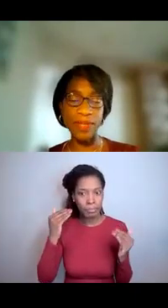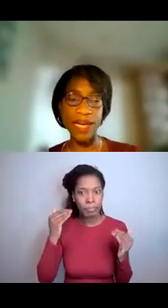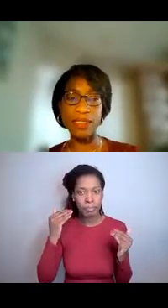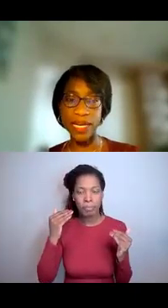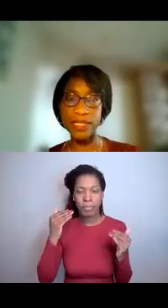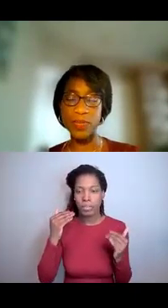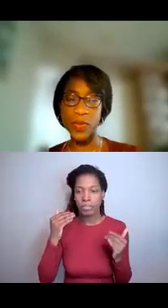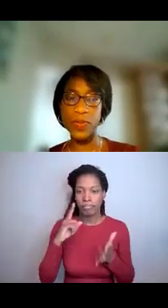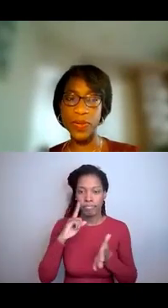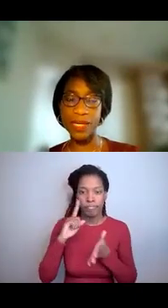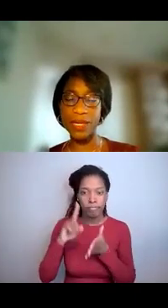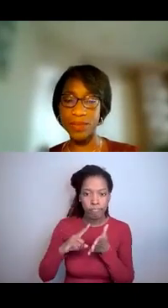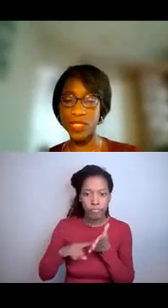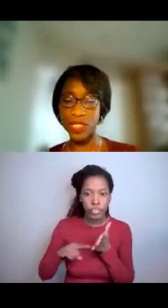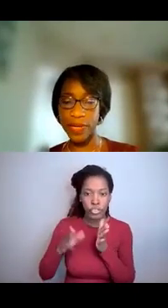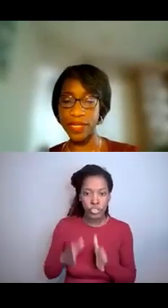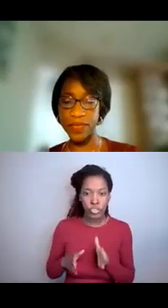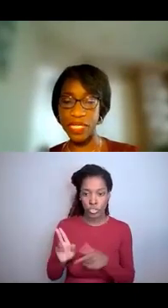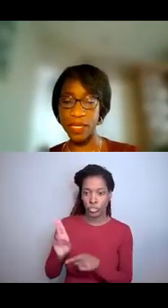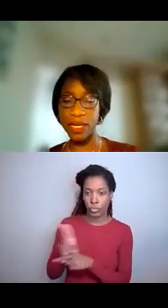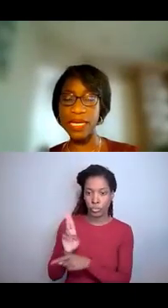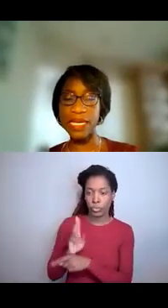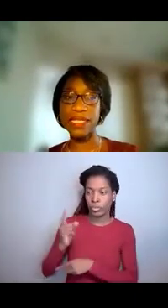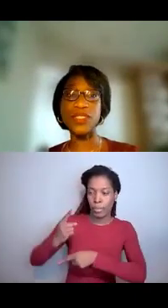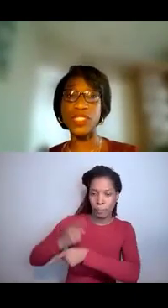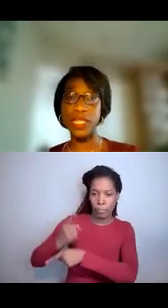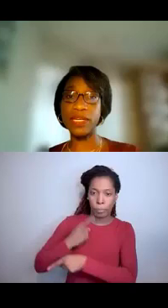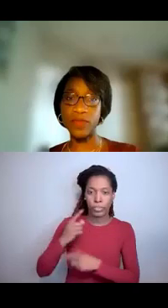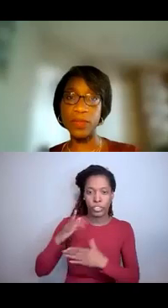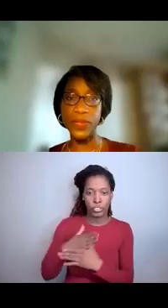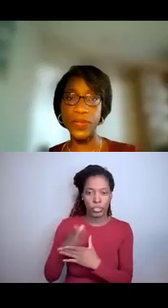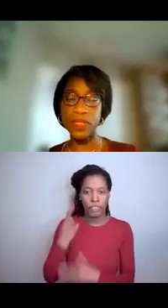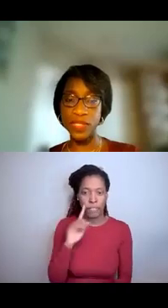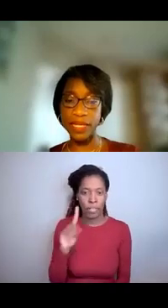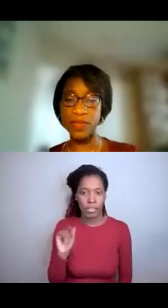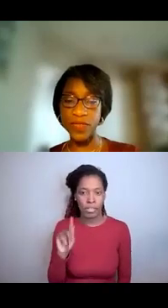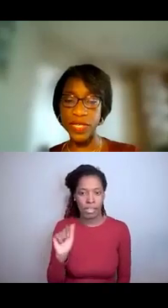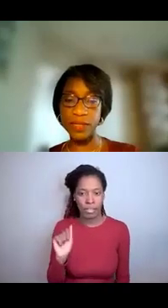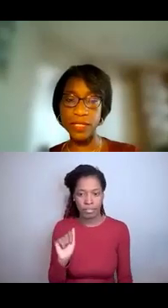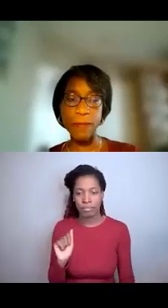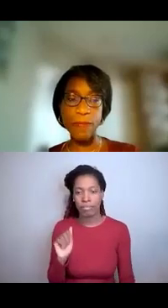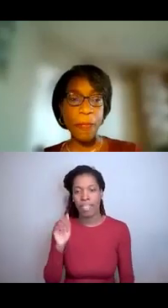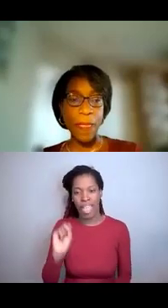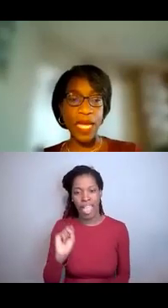to maximize appropriate sharing of data that's generated from the research that it funds.